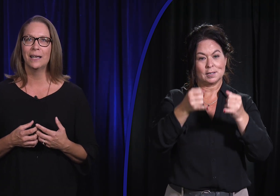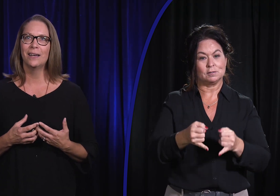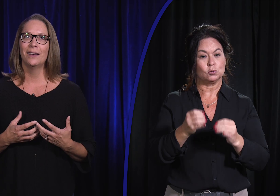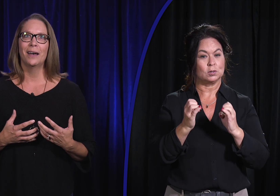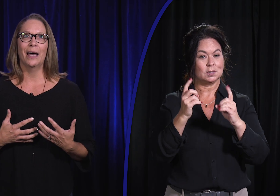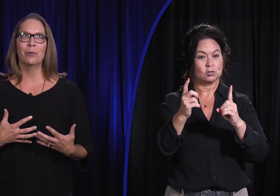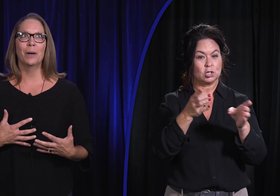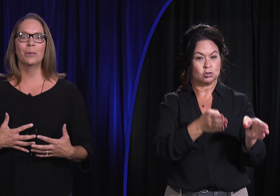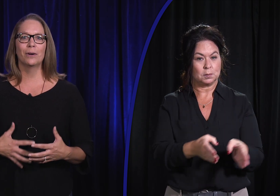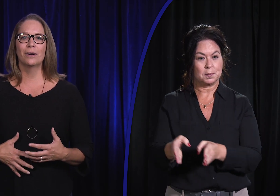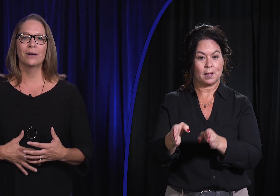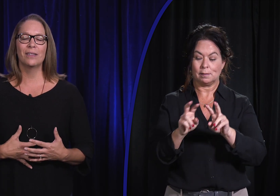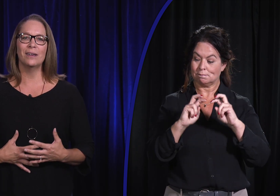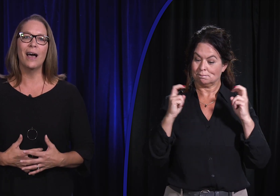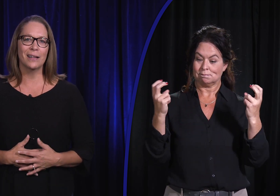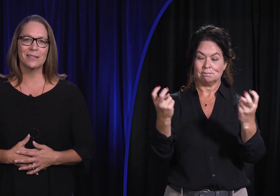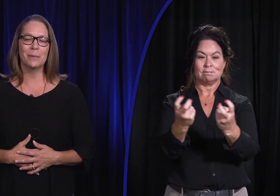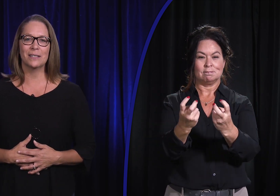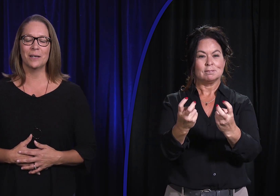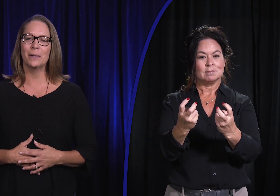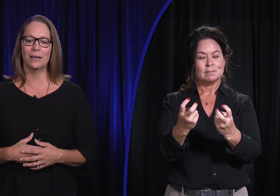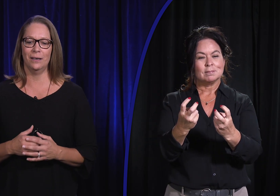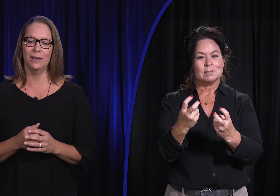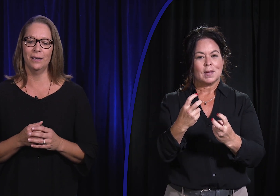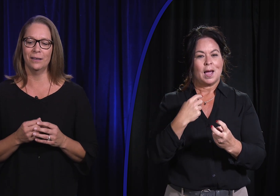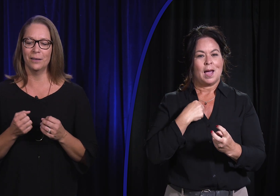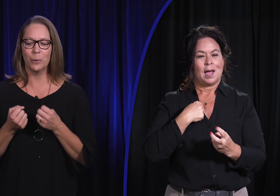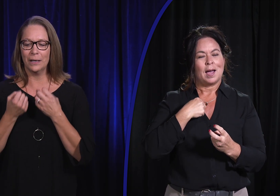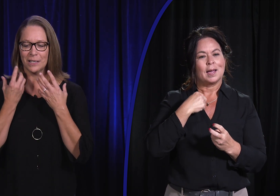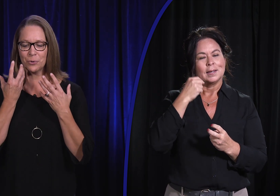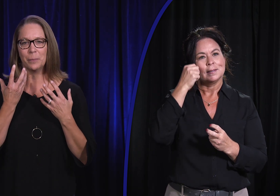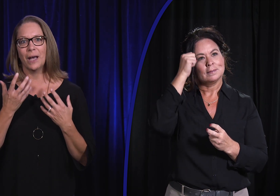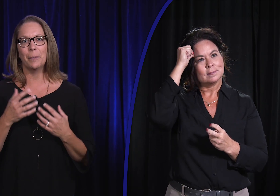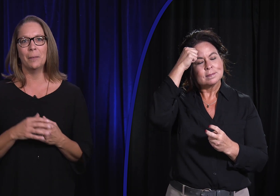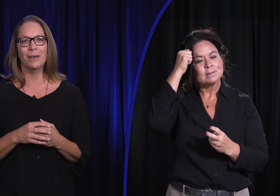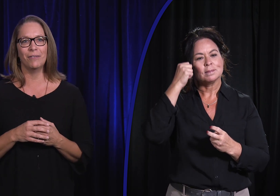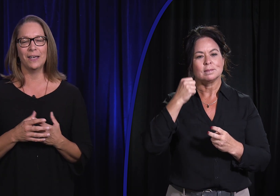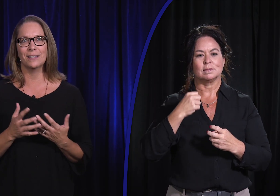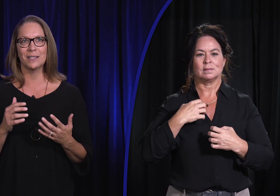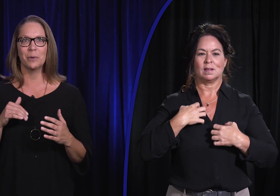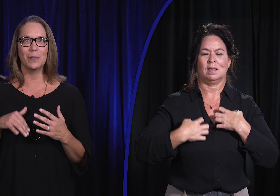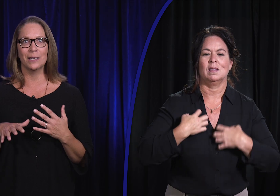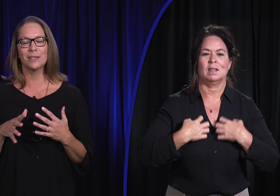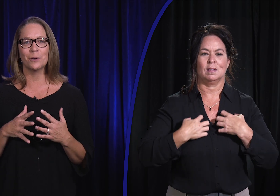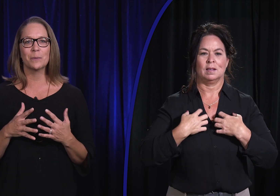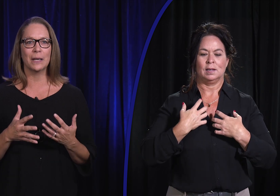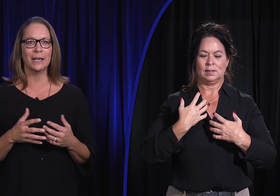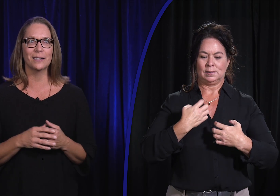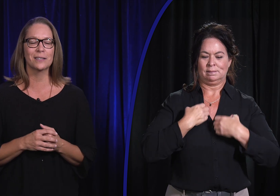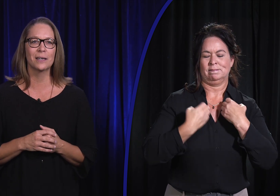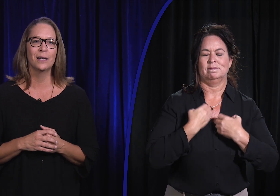I remember the knots in my stomach and the redness creeping up on my face as we went into those meetings.